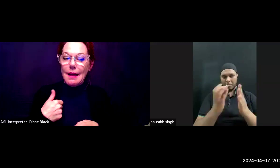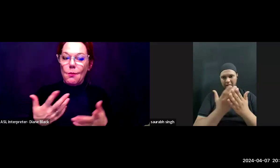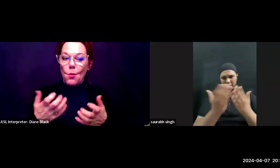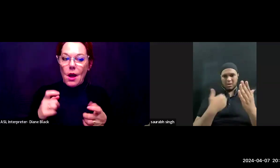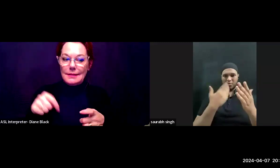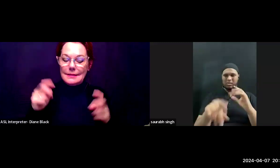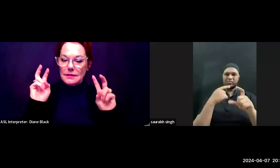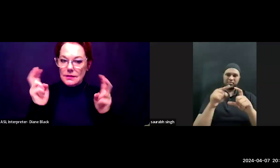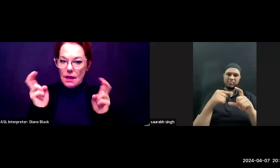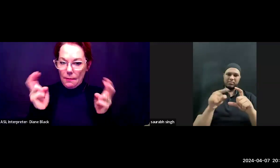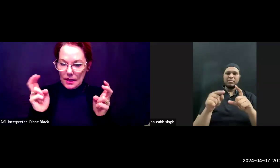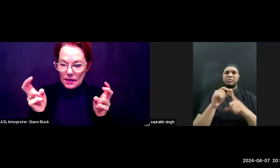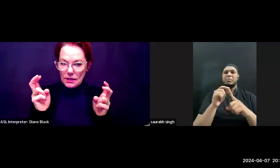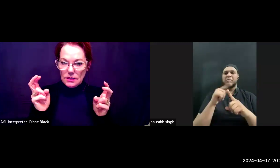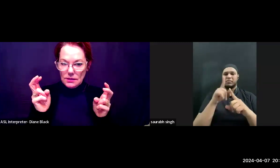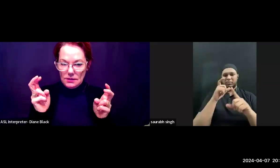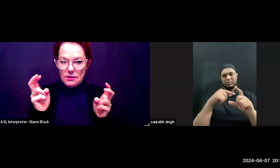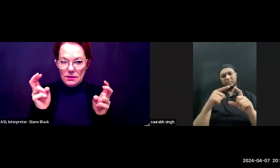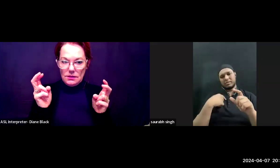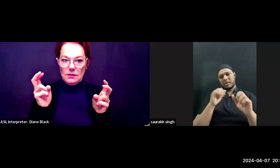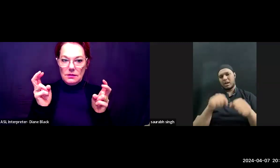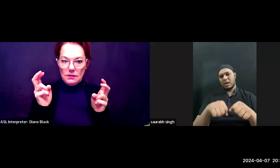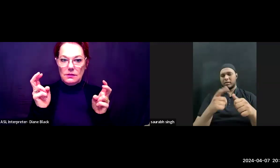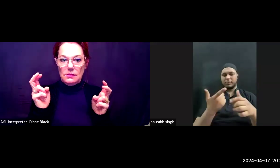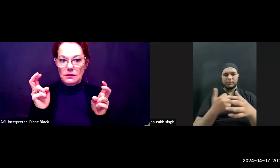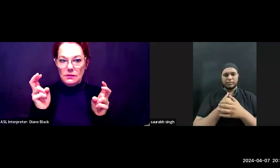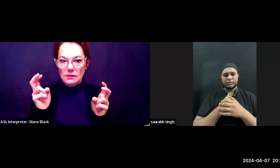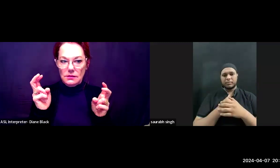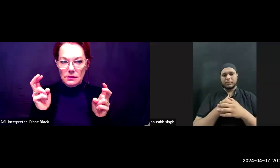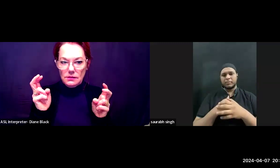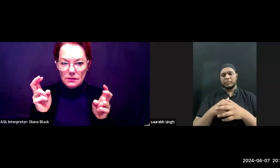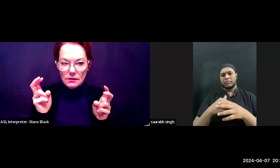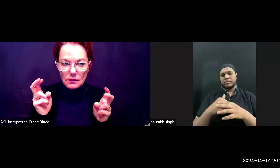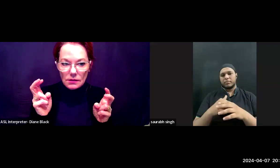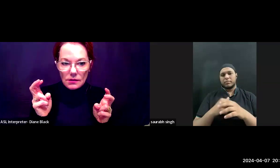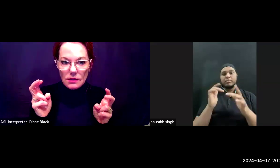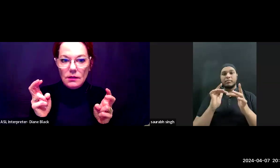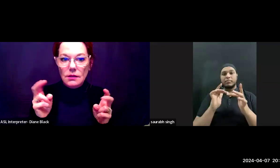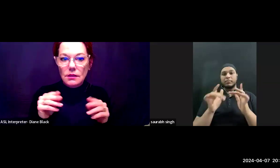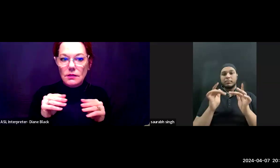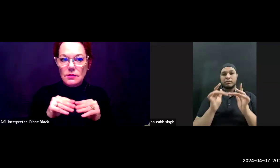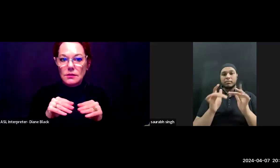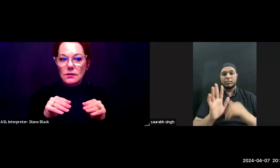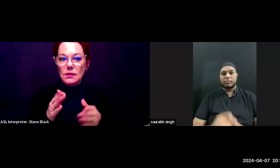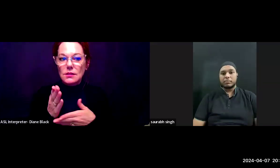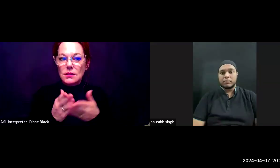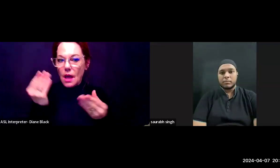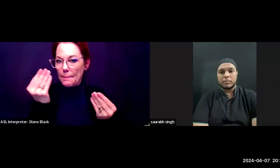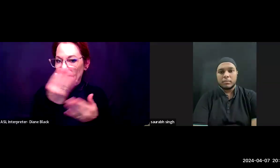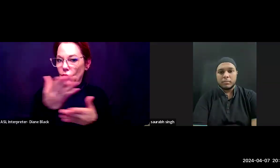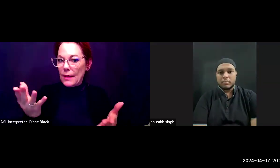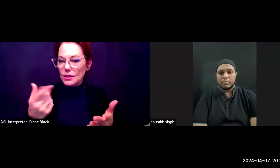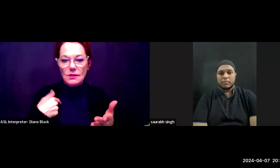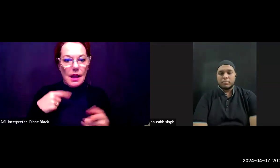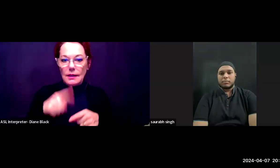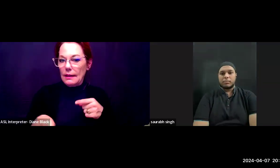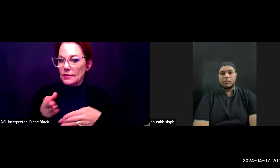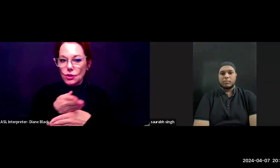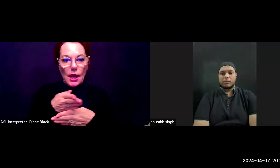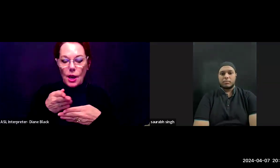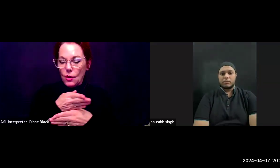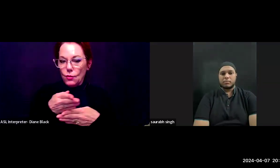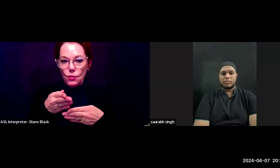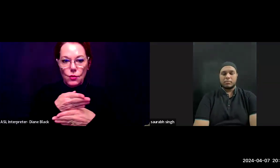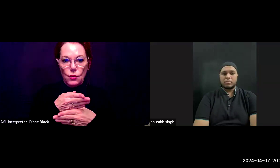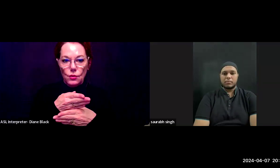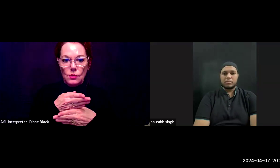I raised my concern because it is some information that I I cannot reveal out because of my uh ethical